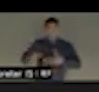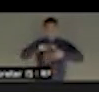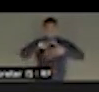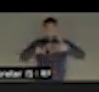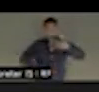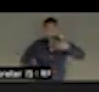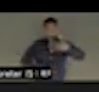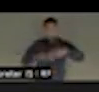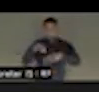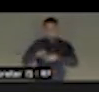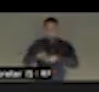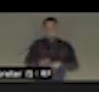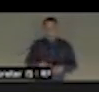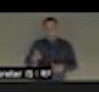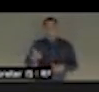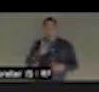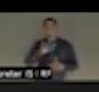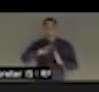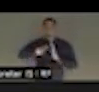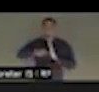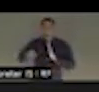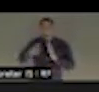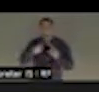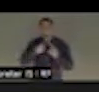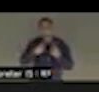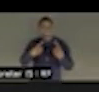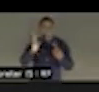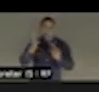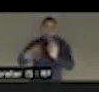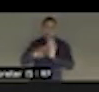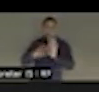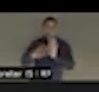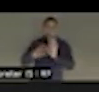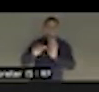And it covers quite a lot about feedback and feedback mechanisms.